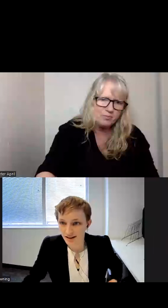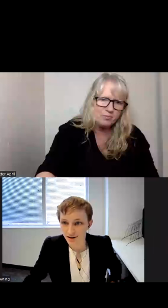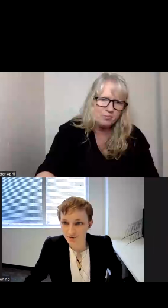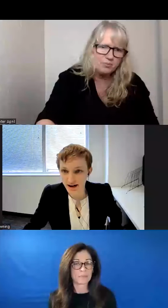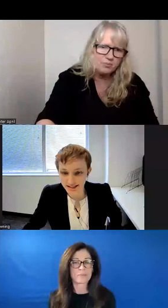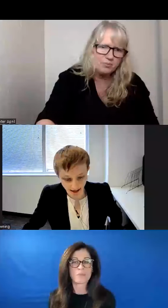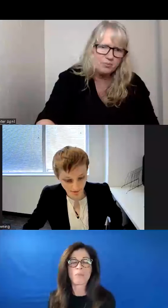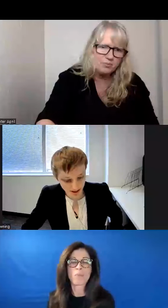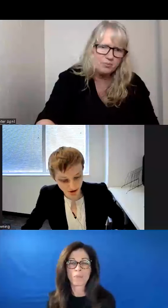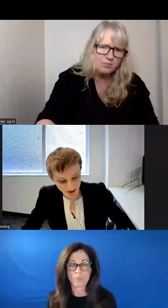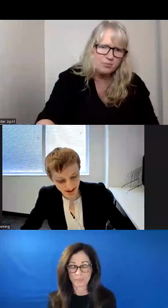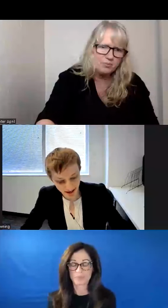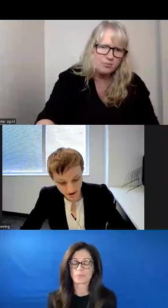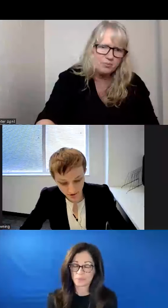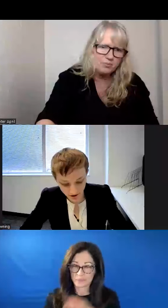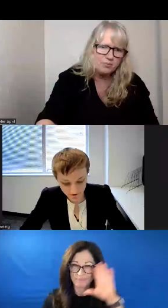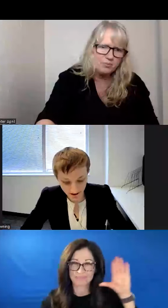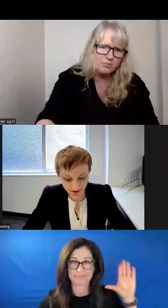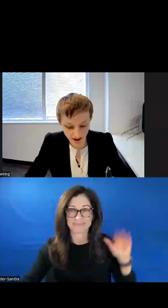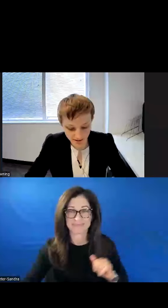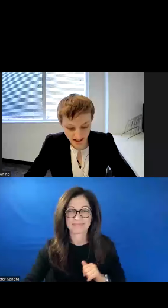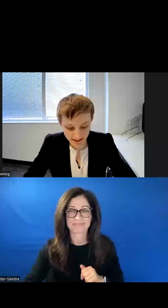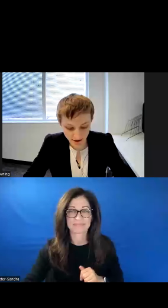ALL RIGHT. I WANT TO TURN IT NOW TO THE FEDERAL UPDATE.